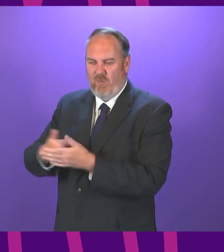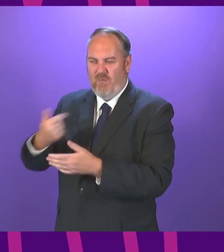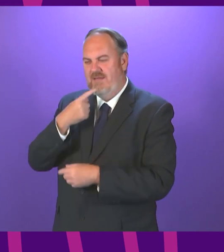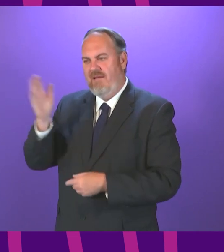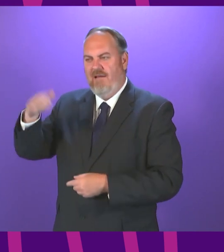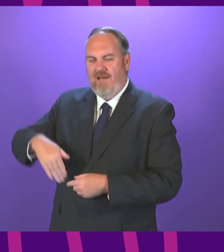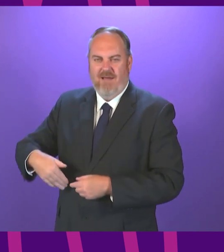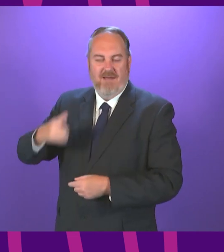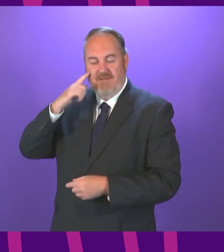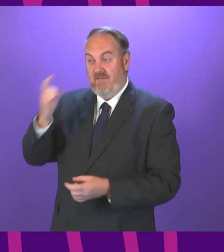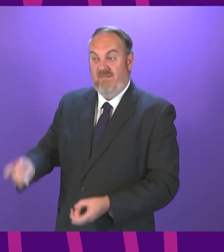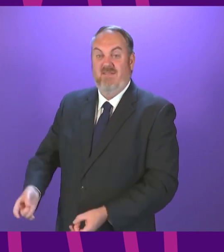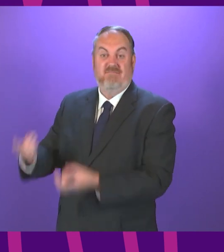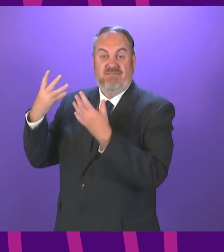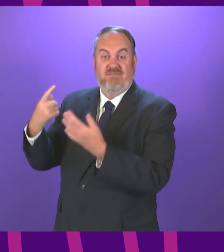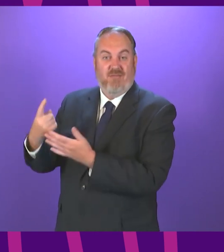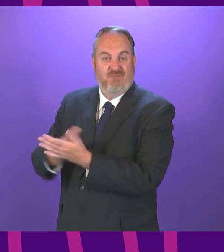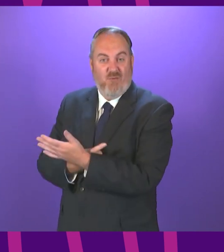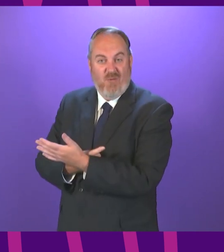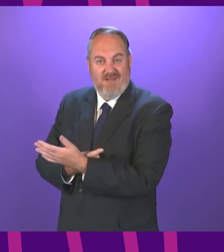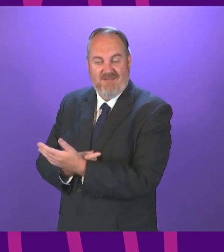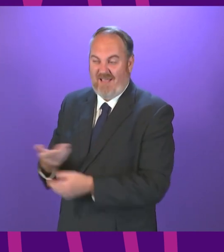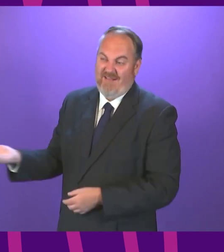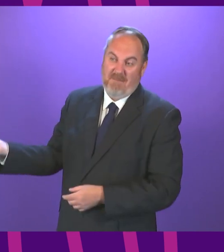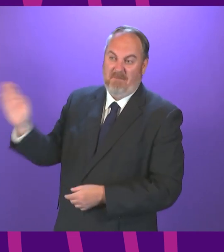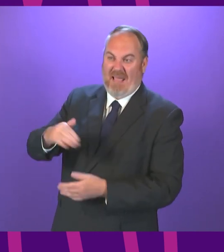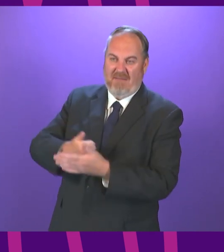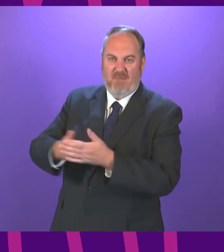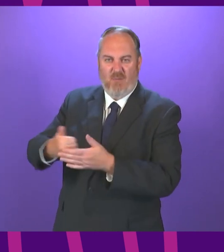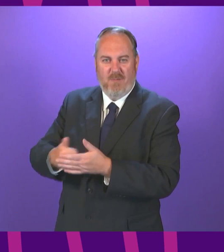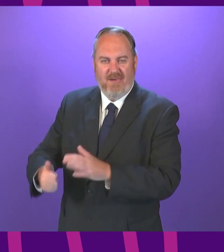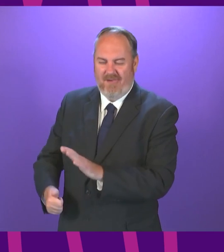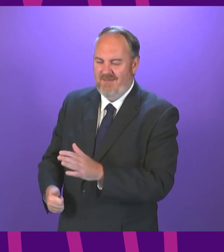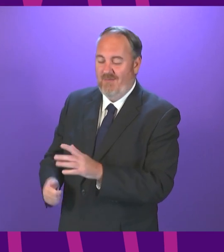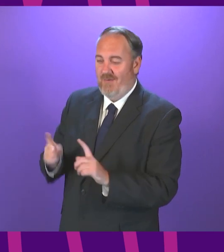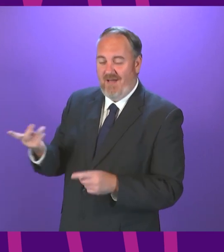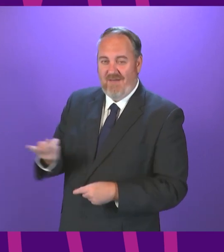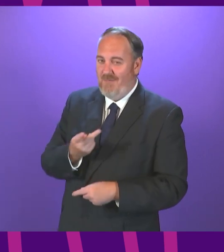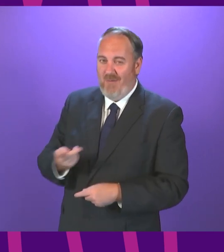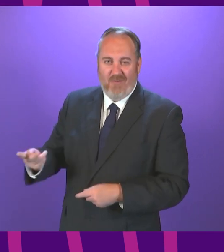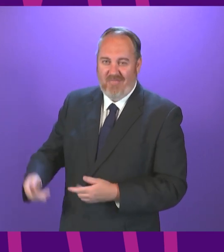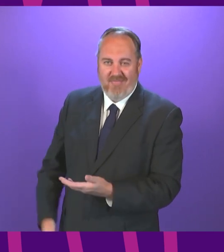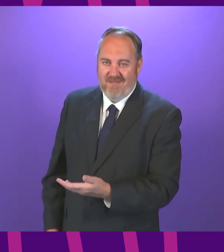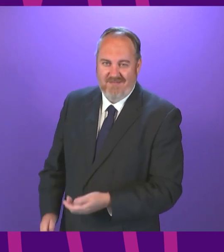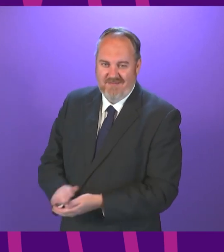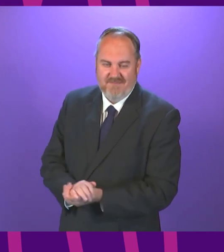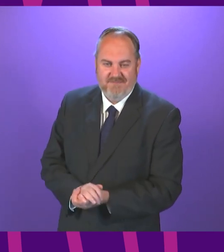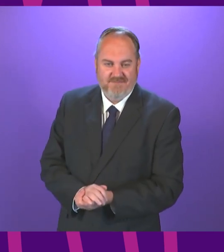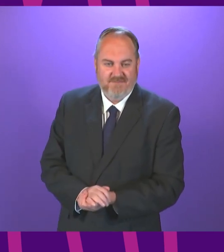throw caution to the wind and not bother about what that means for the overall infection rate.